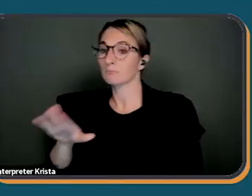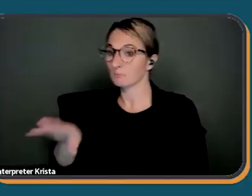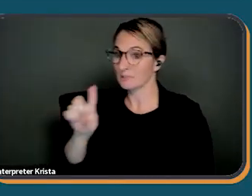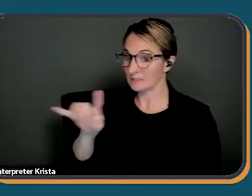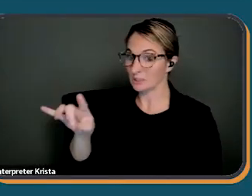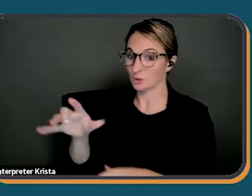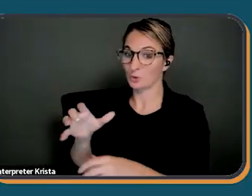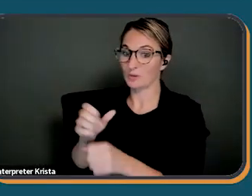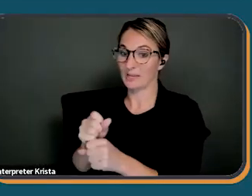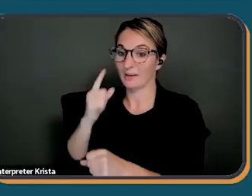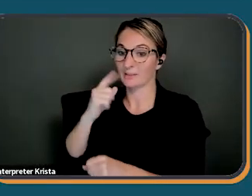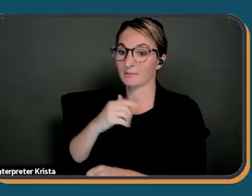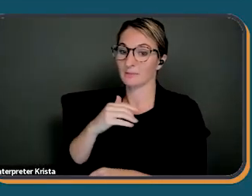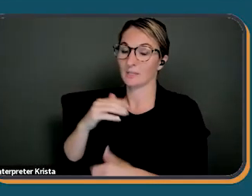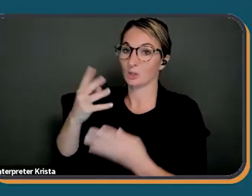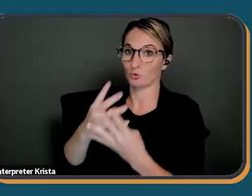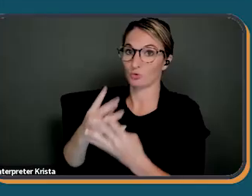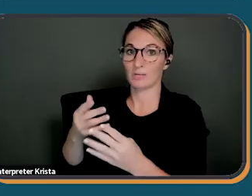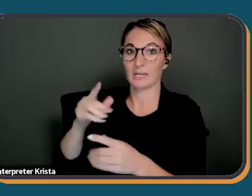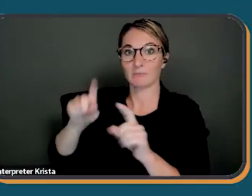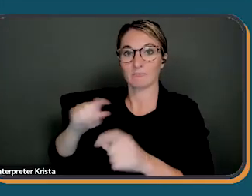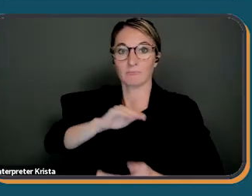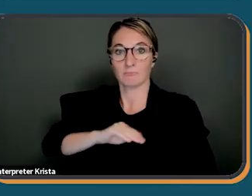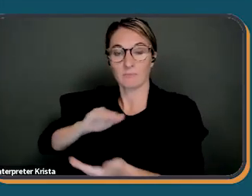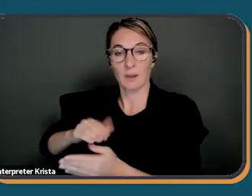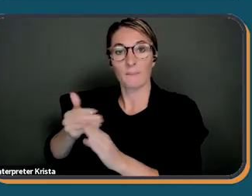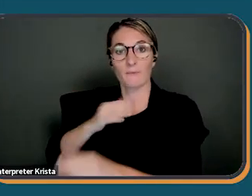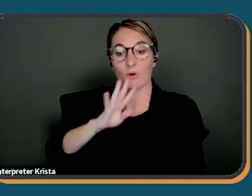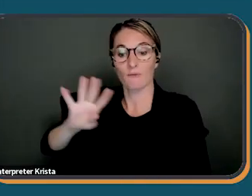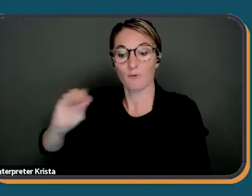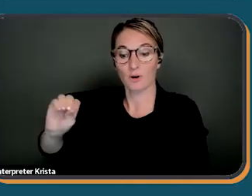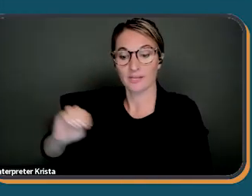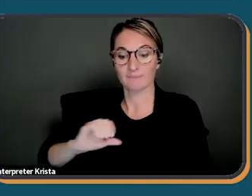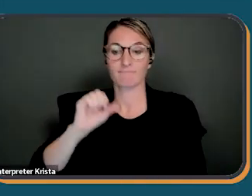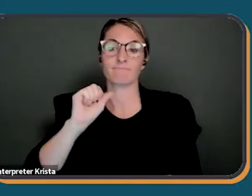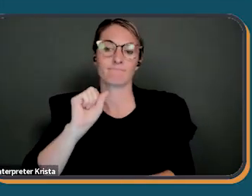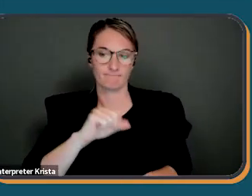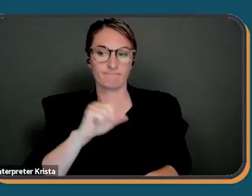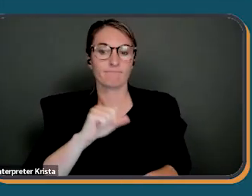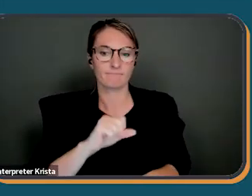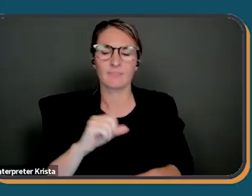Brooke Cruz: How did that go? Latisha Brown: It did not go so well.